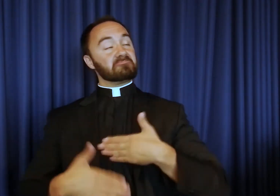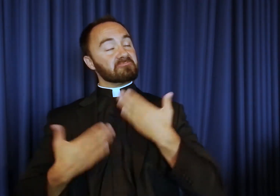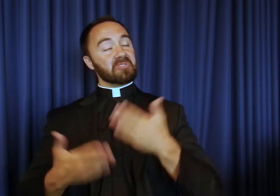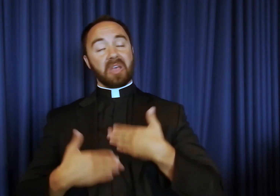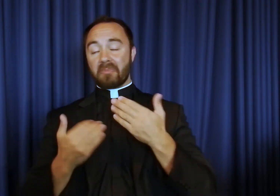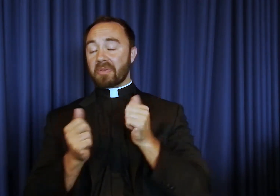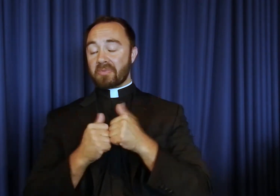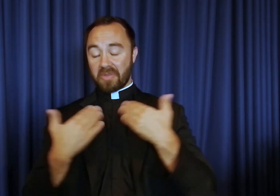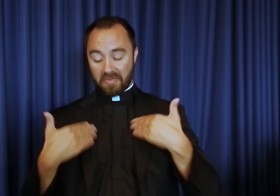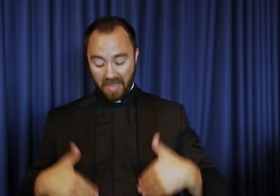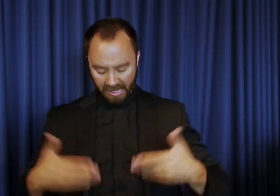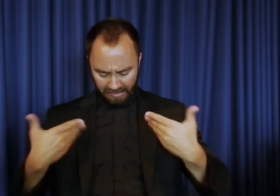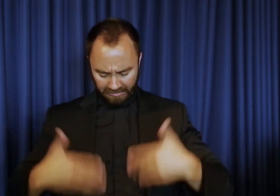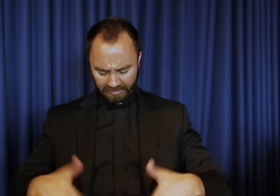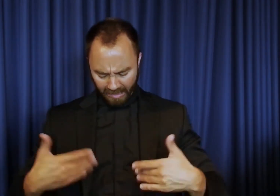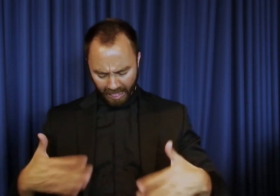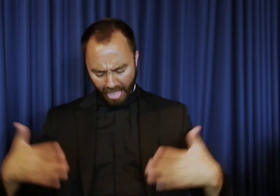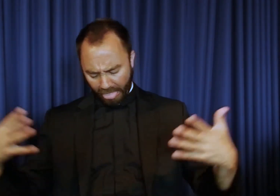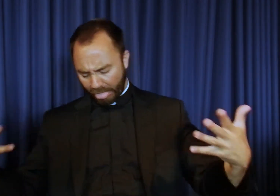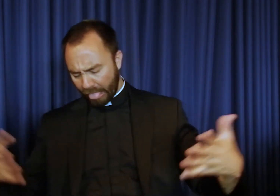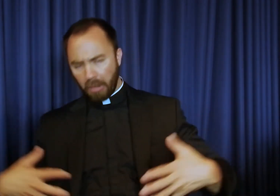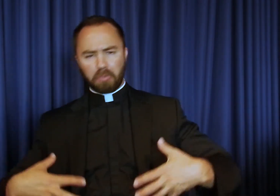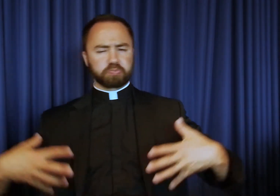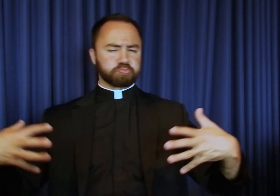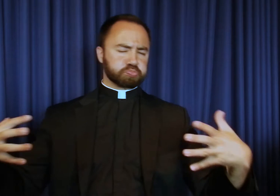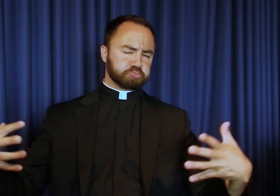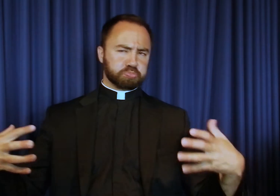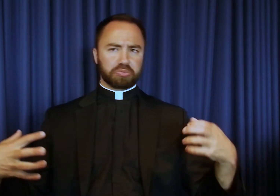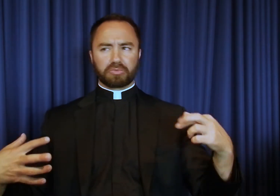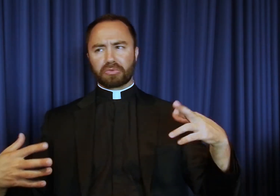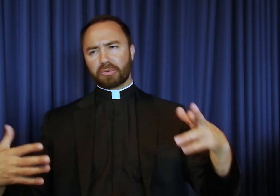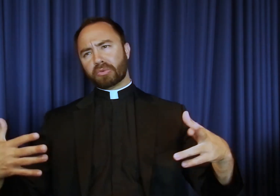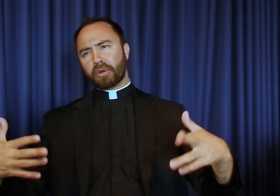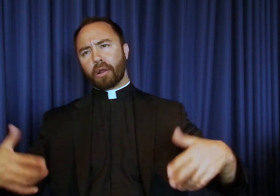Now I know sometimes people say well not really the happiest with my body I might